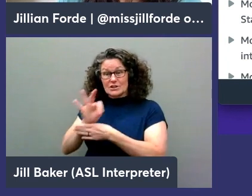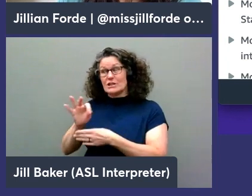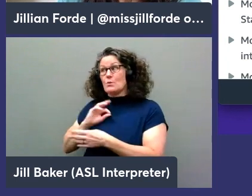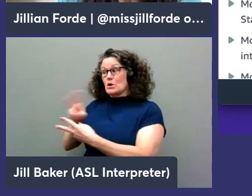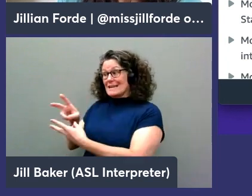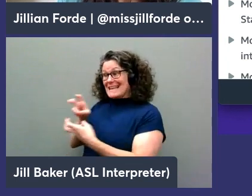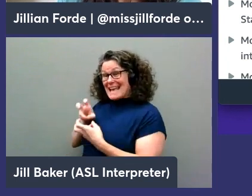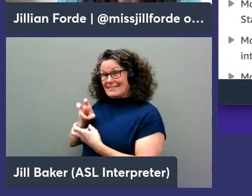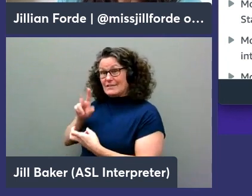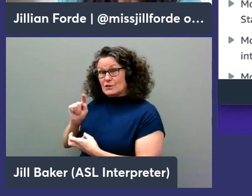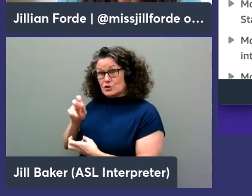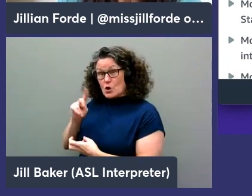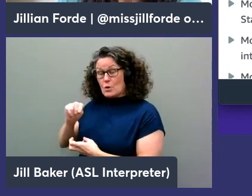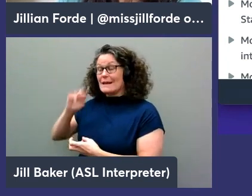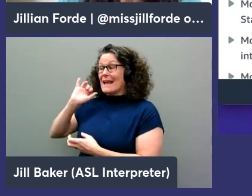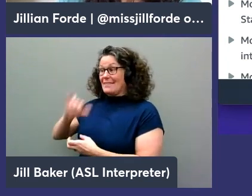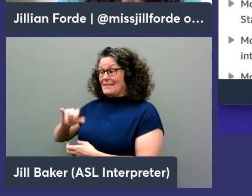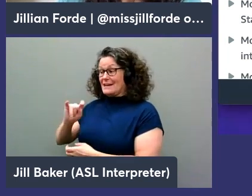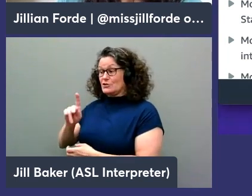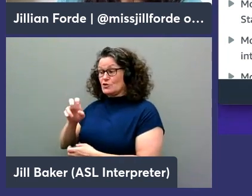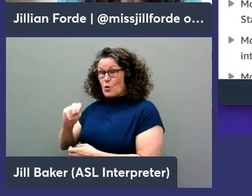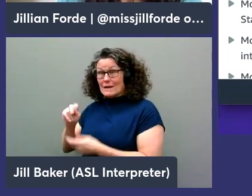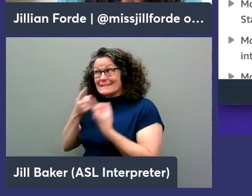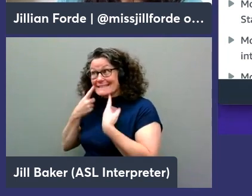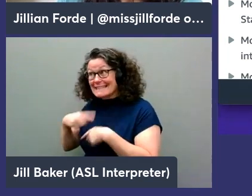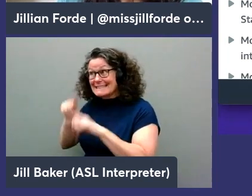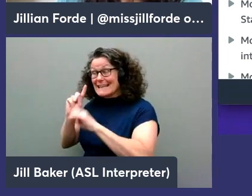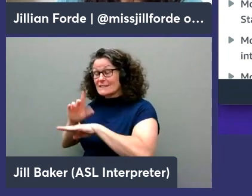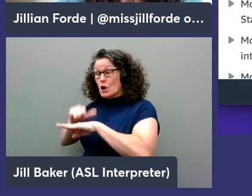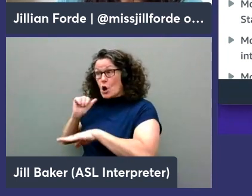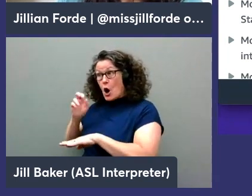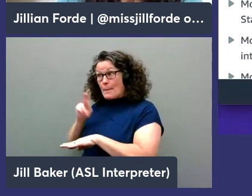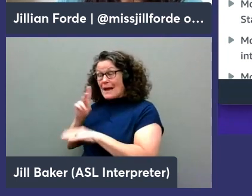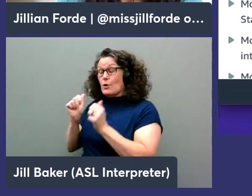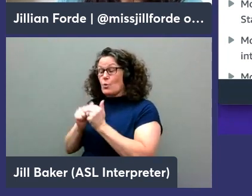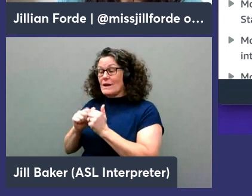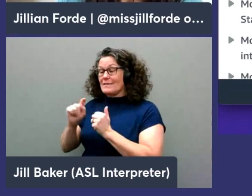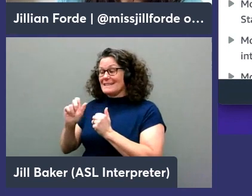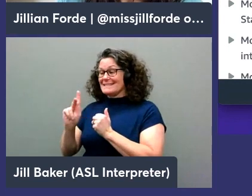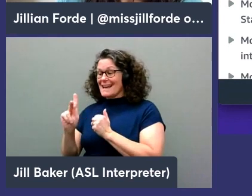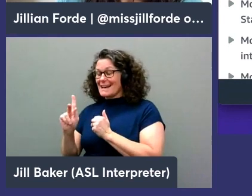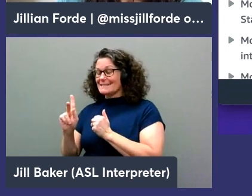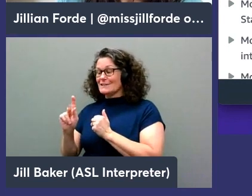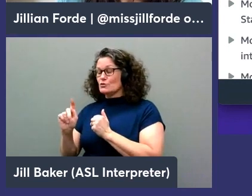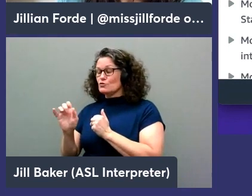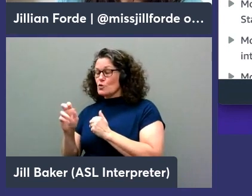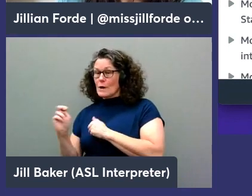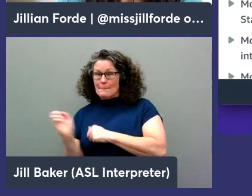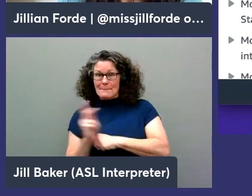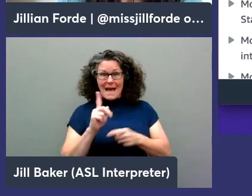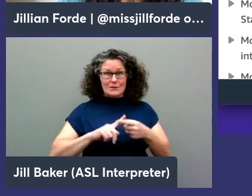and then pass that success callback with task token back to Step Functions. And right now,